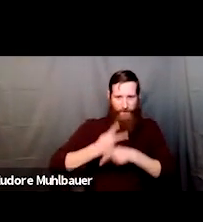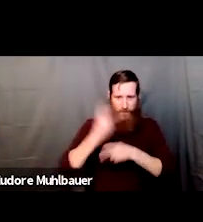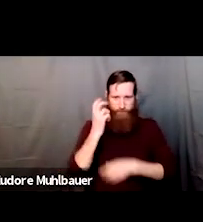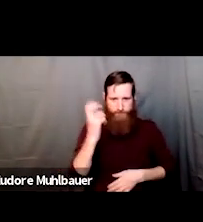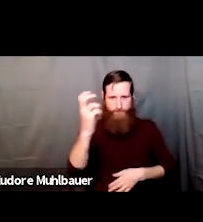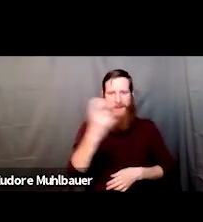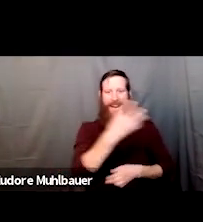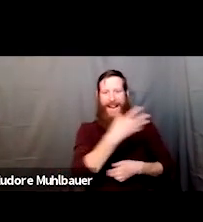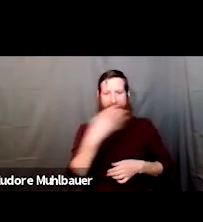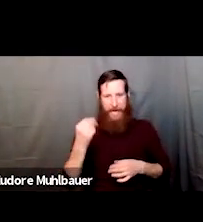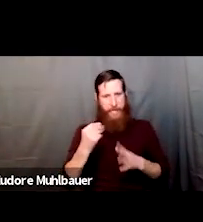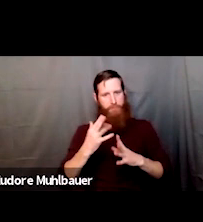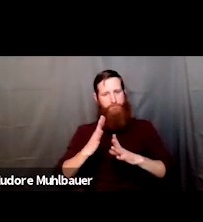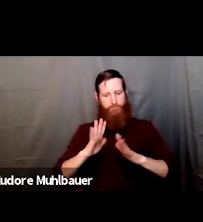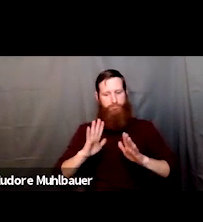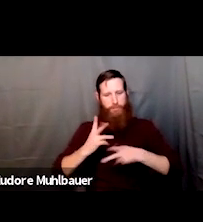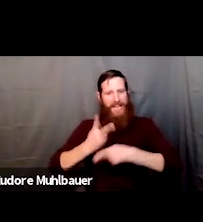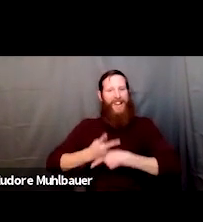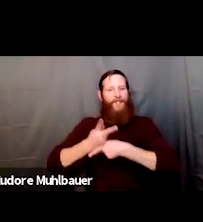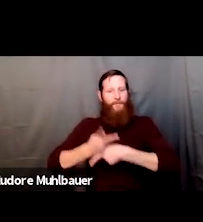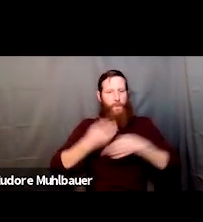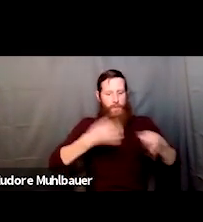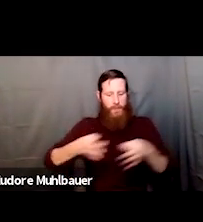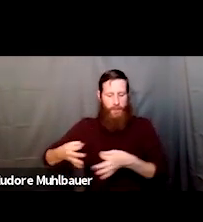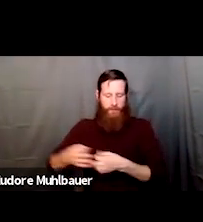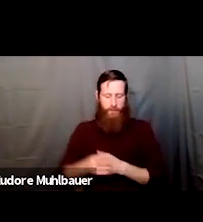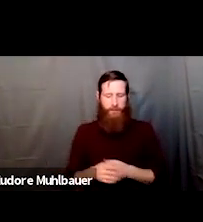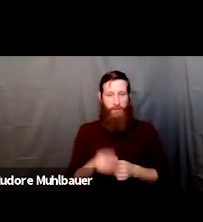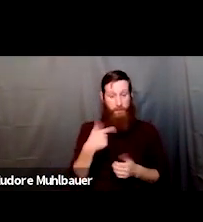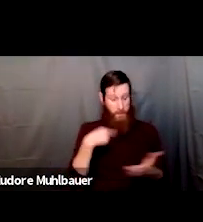So that gives me some behavior clues on how me and my group may want to make decisions on that day.